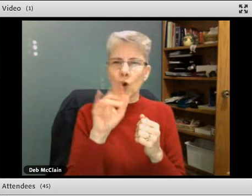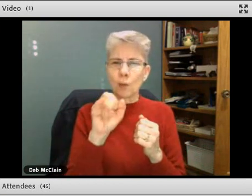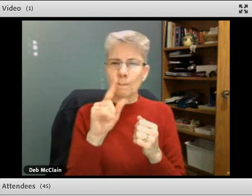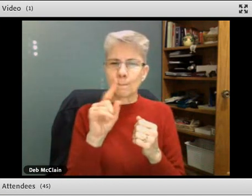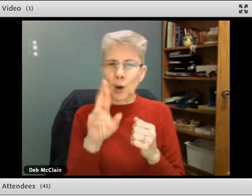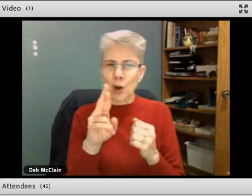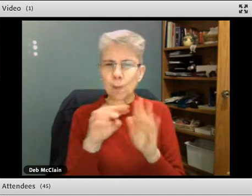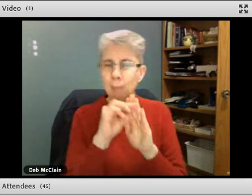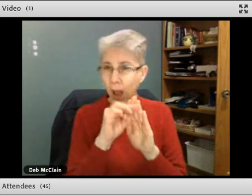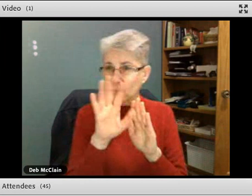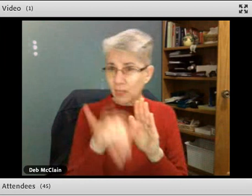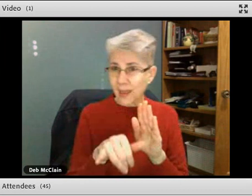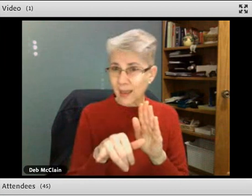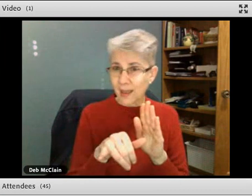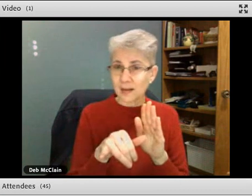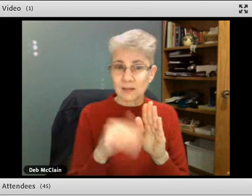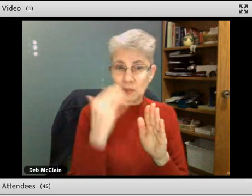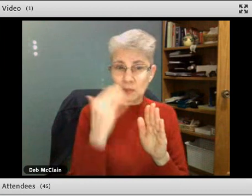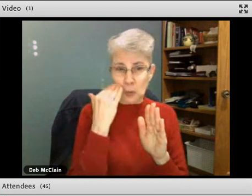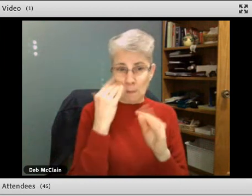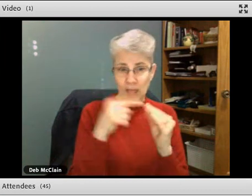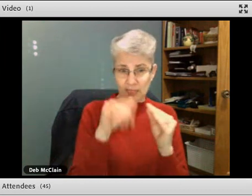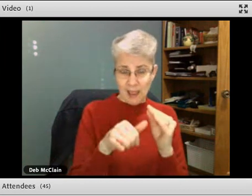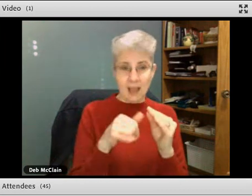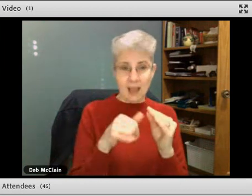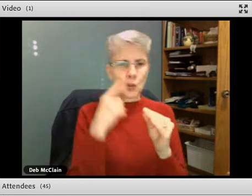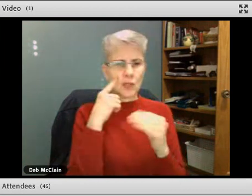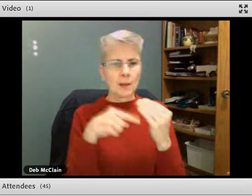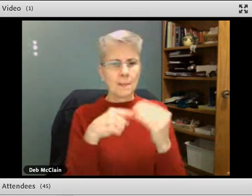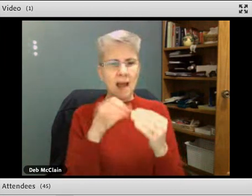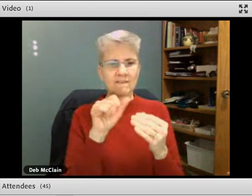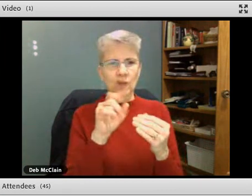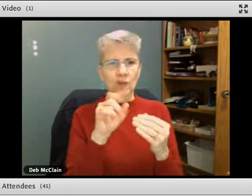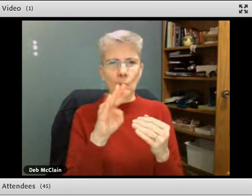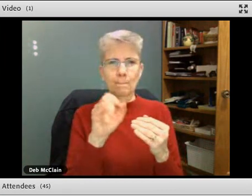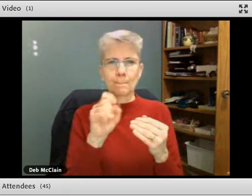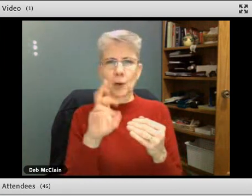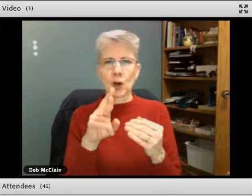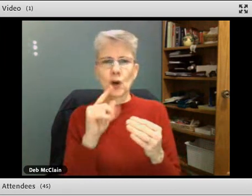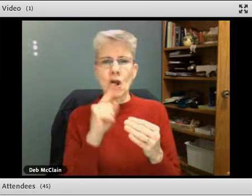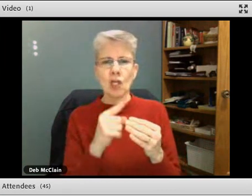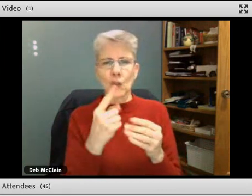if you think in terms of FRBR, the WEMI descriptions, the manifestation --